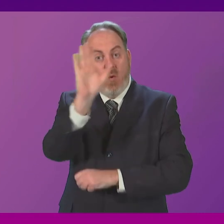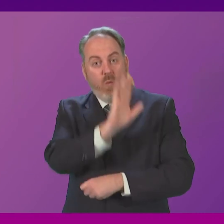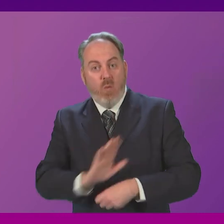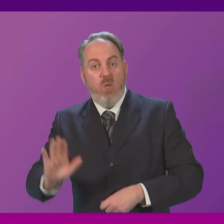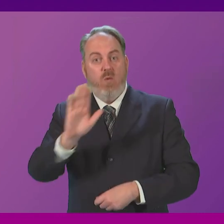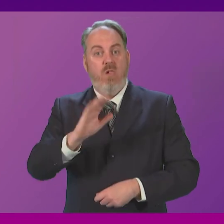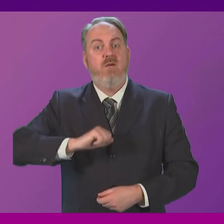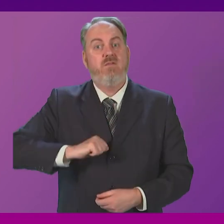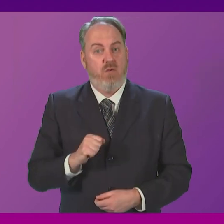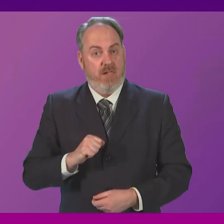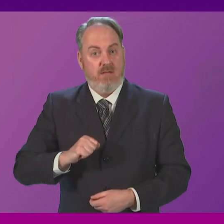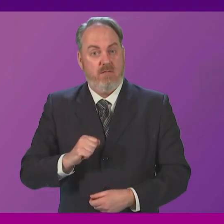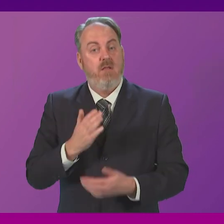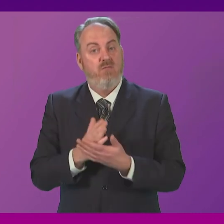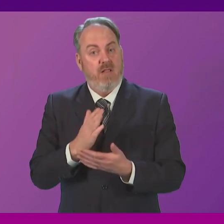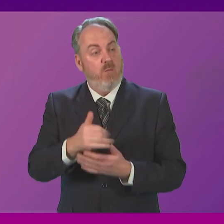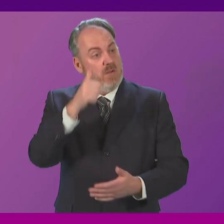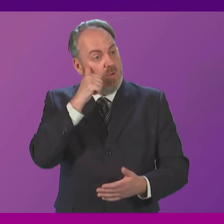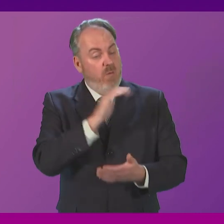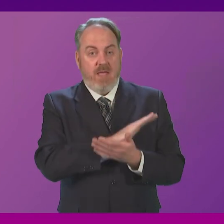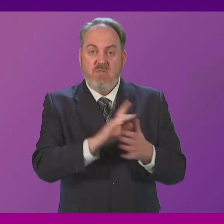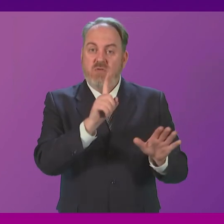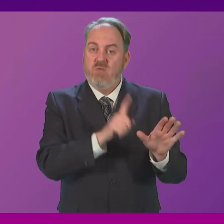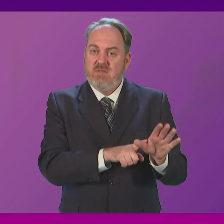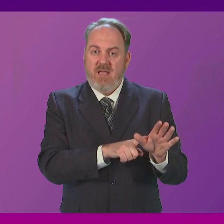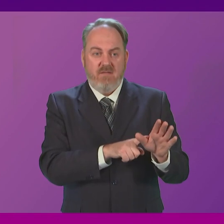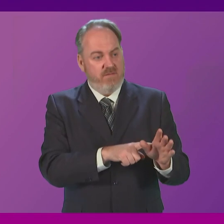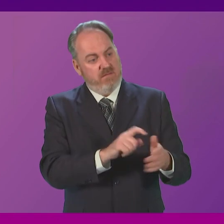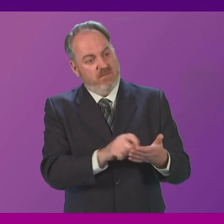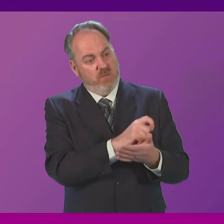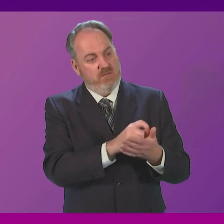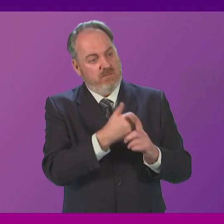I also note that, with Humza Yousaf’s election to head up the SNP, I am the only leader of